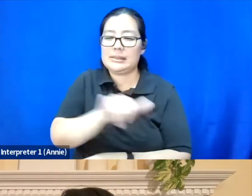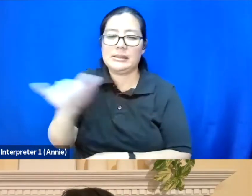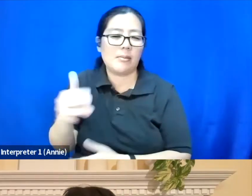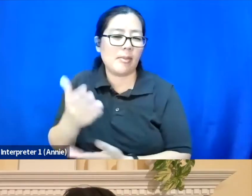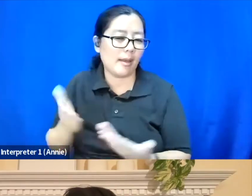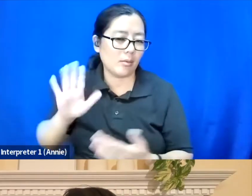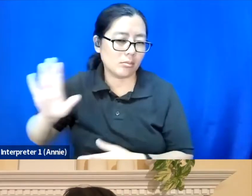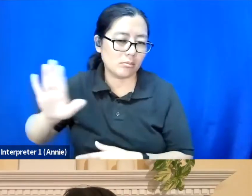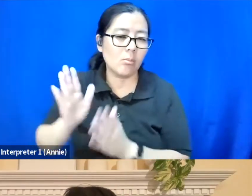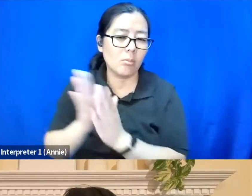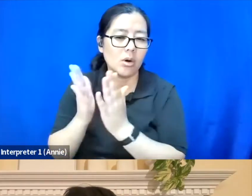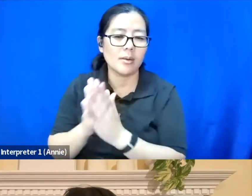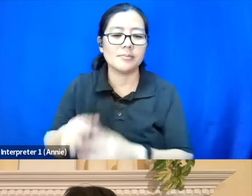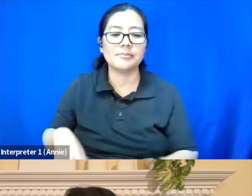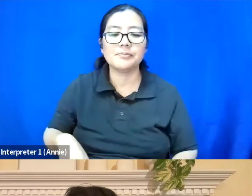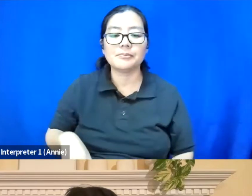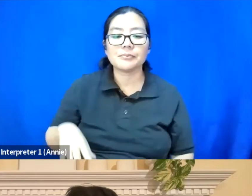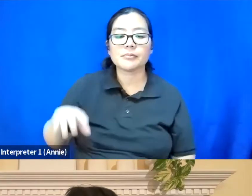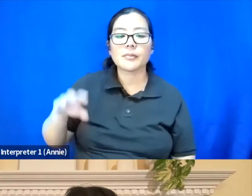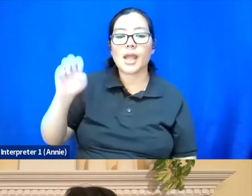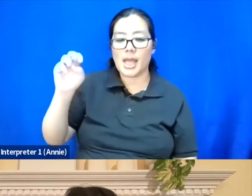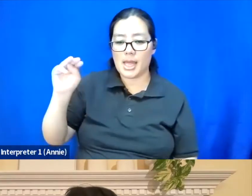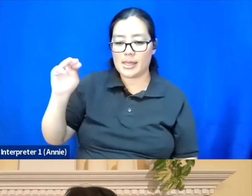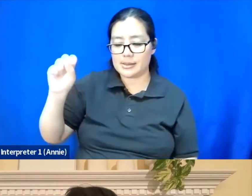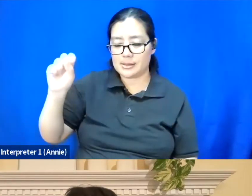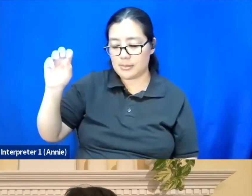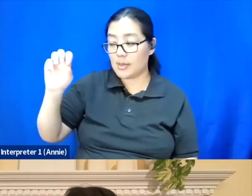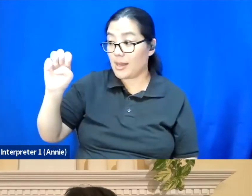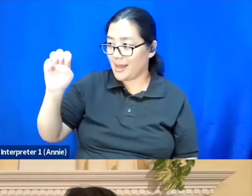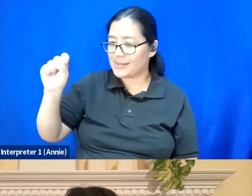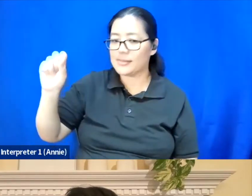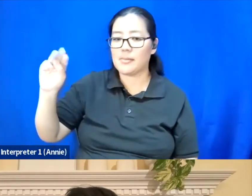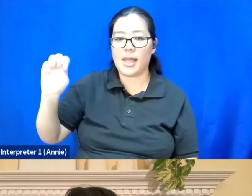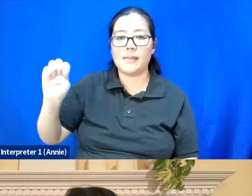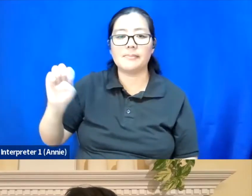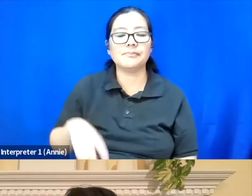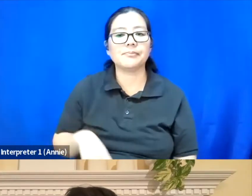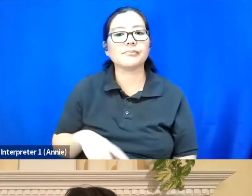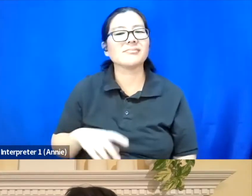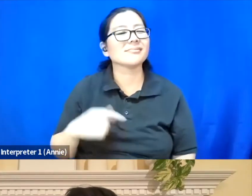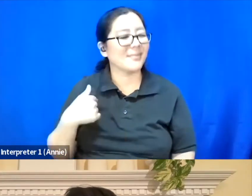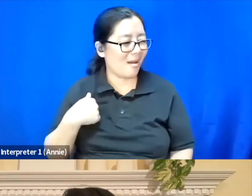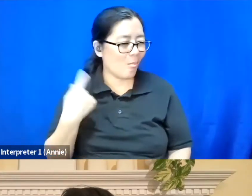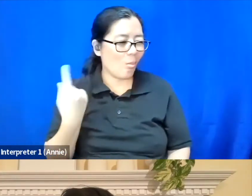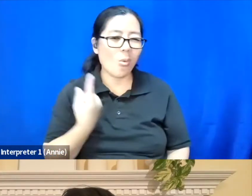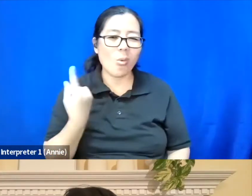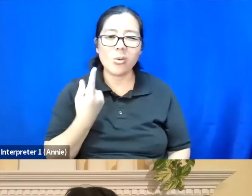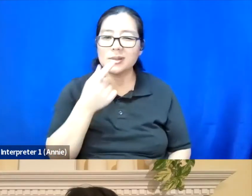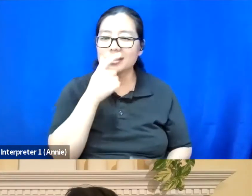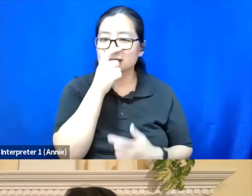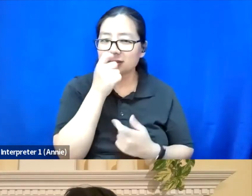and these two guys turn their heads to look at me because I was hot.